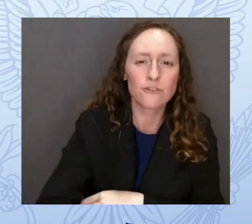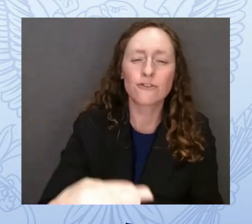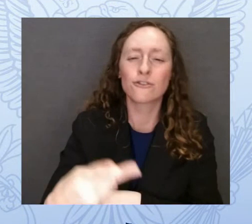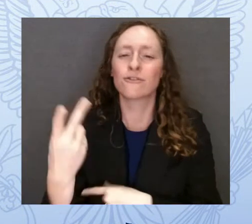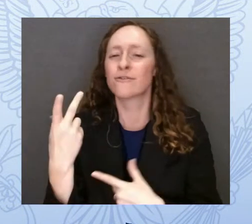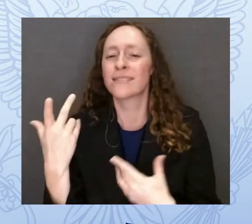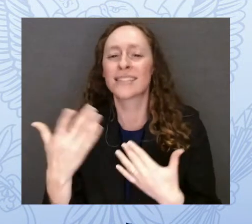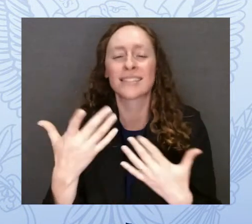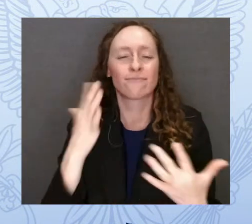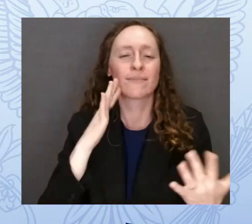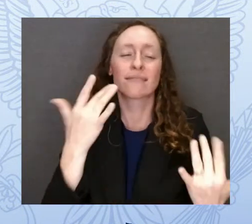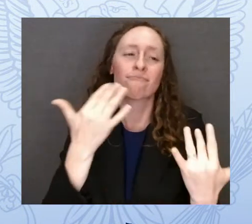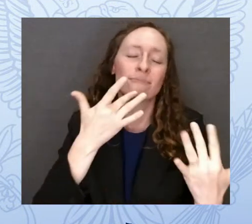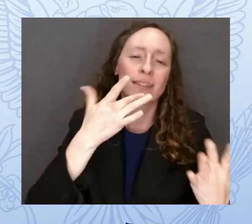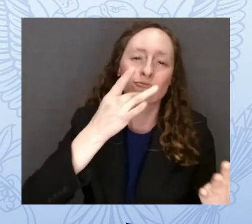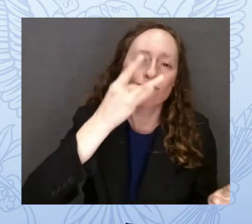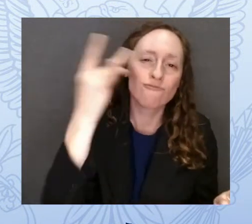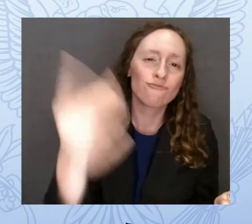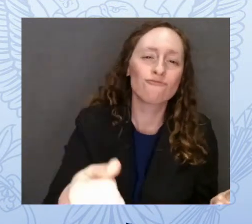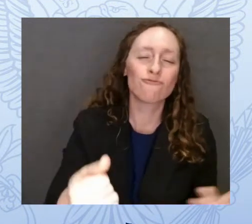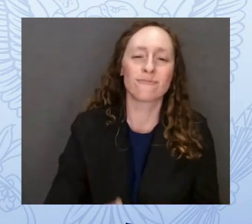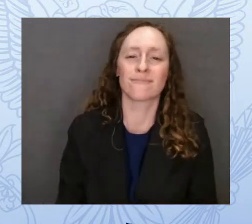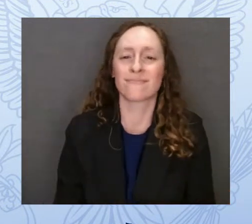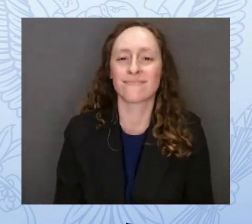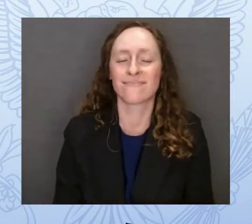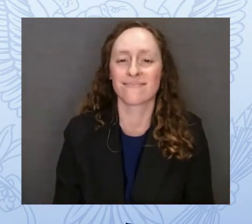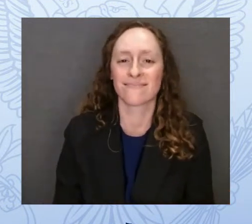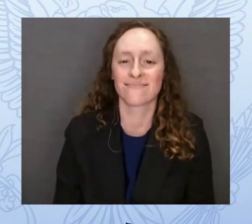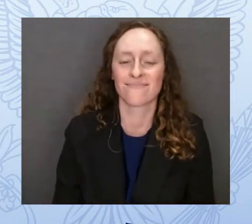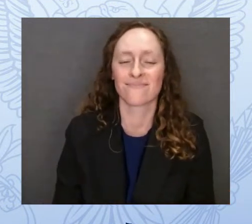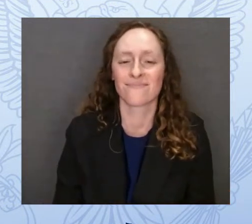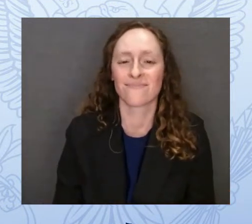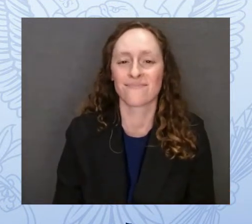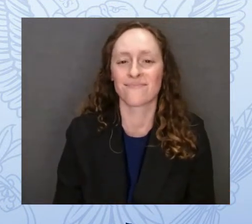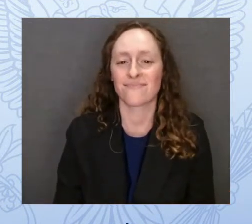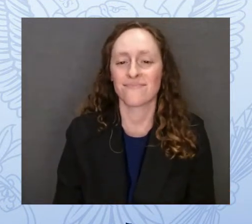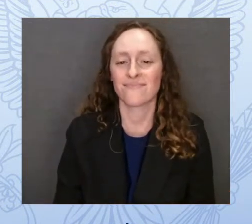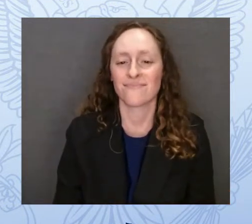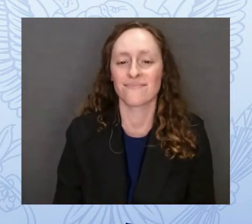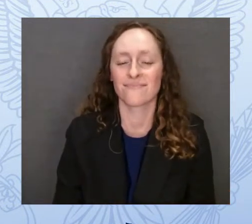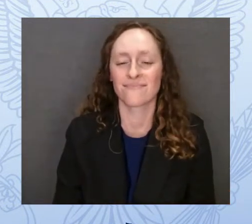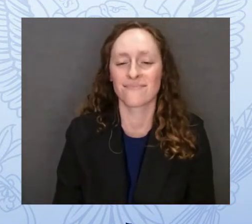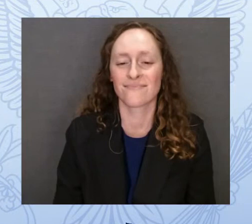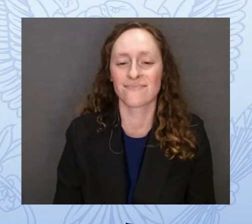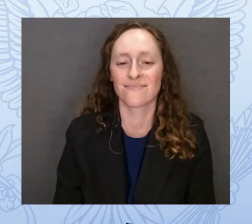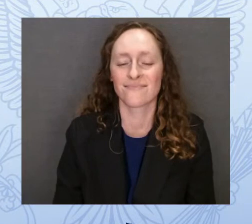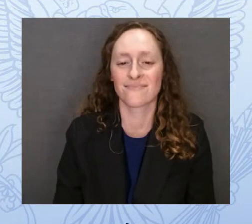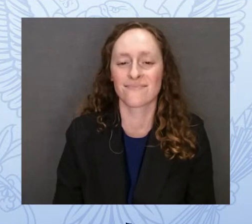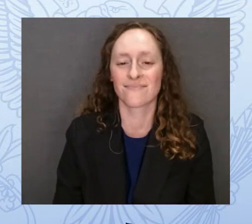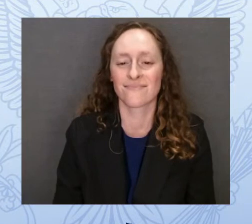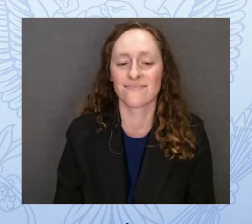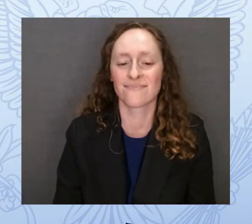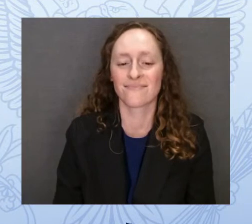So this is what we're going to be celebrating. We're also very excited that India is leading efforts